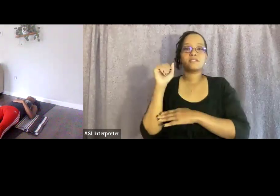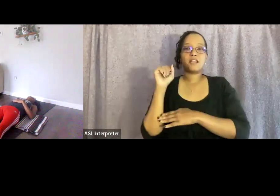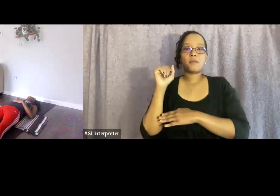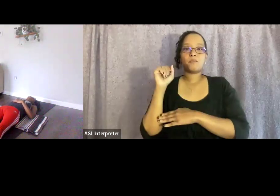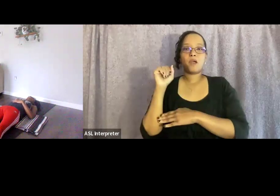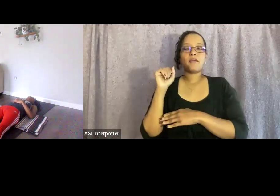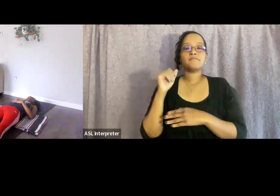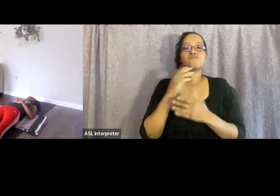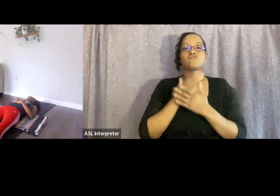[ Knocking ]